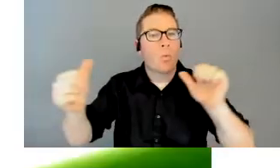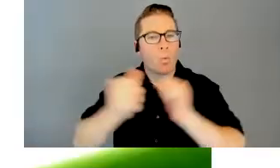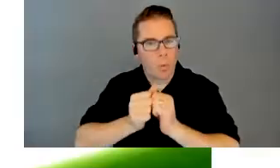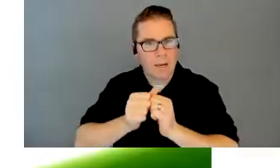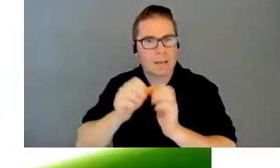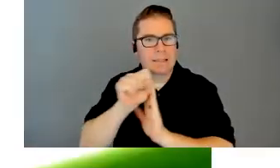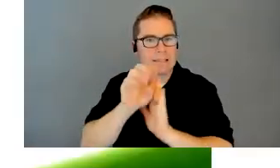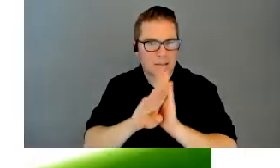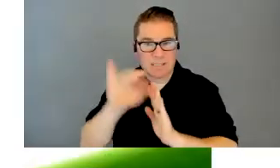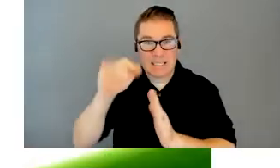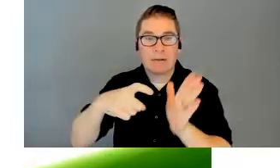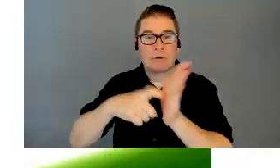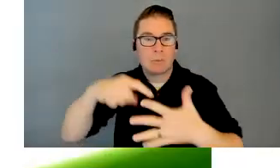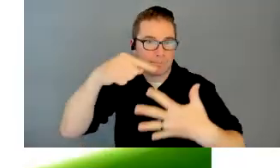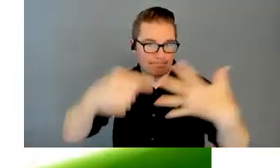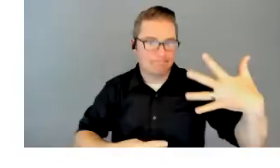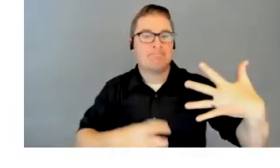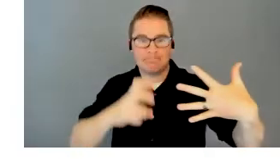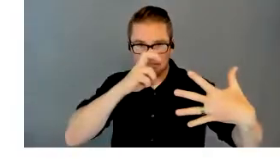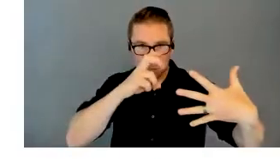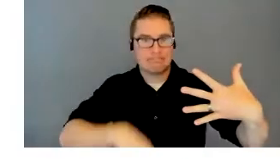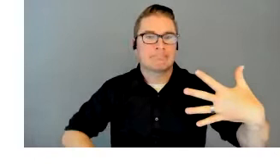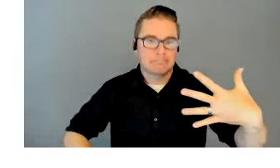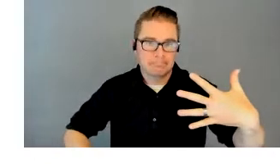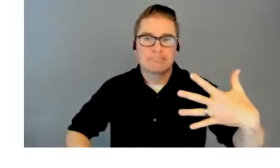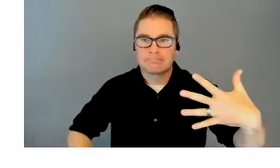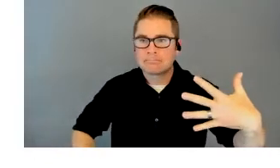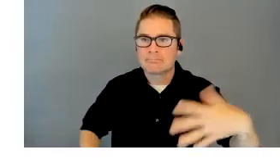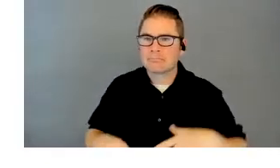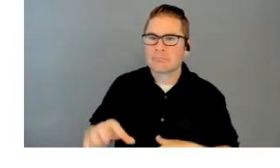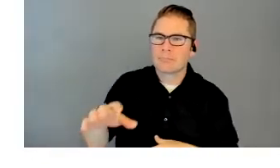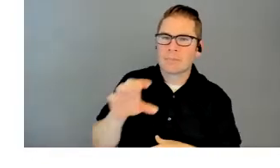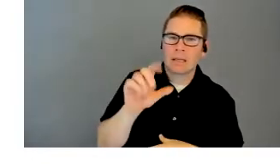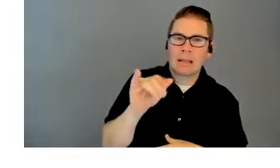Sorry, Miriam, can you just give a quick comment about what the syllabus checklist is